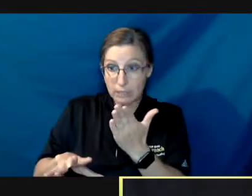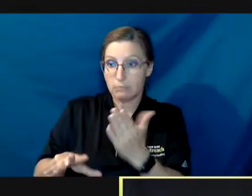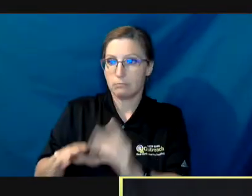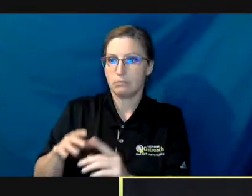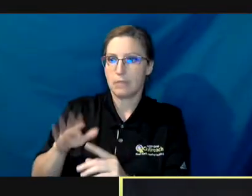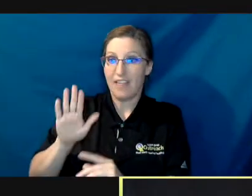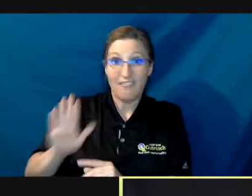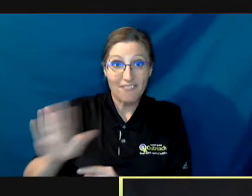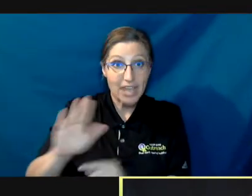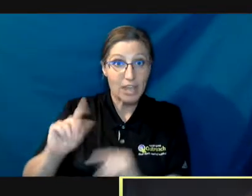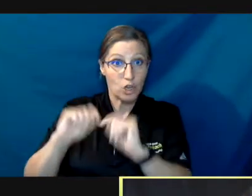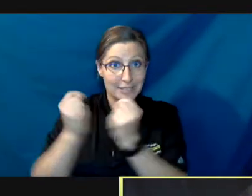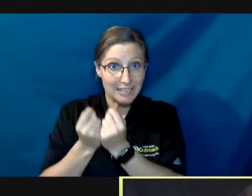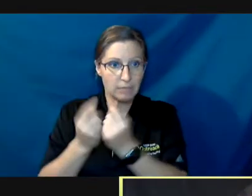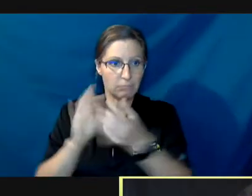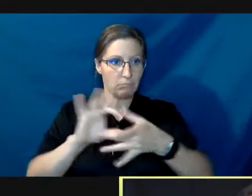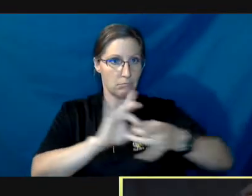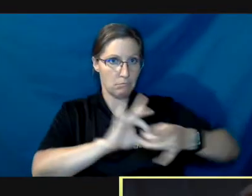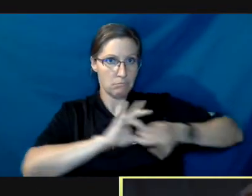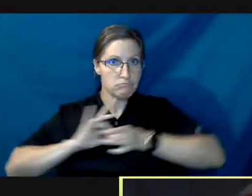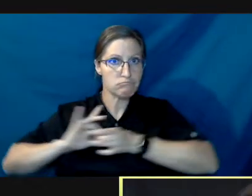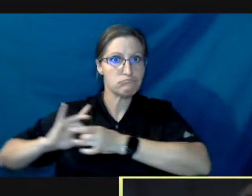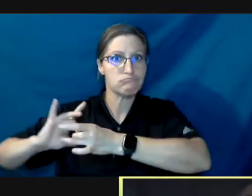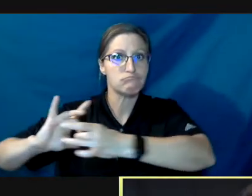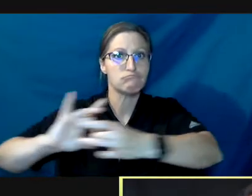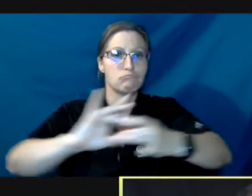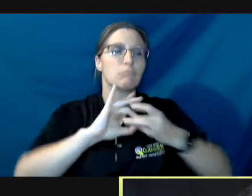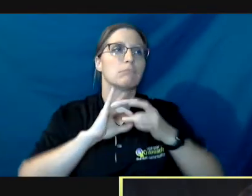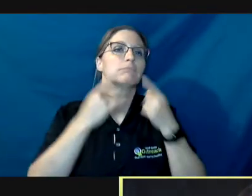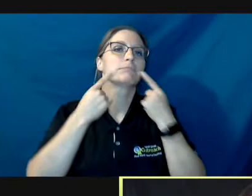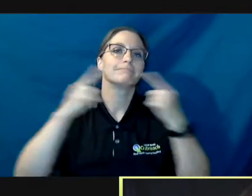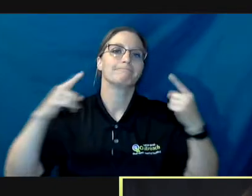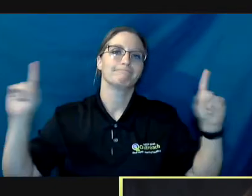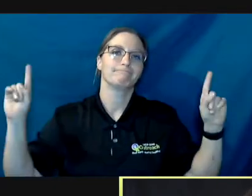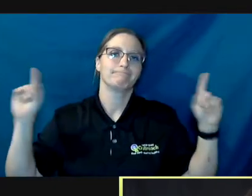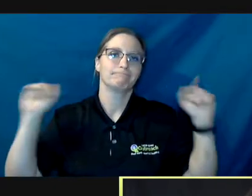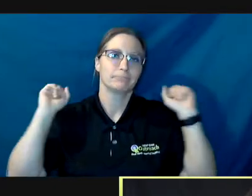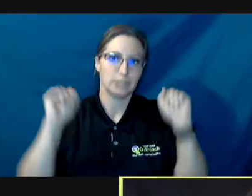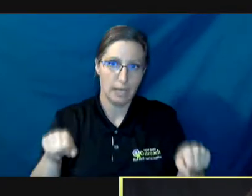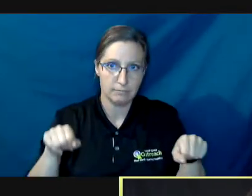the more successful the outcome for the student.